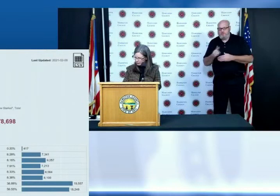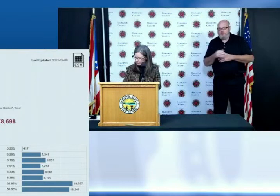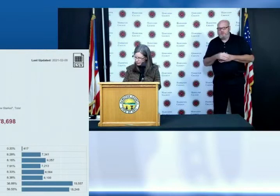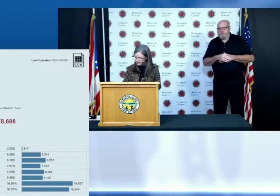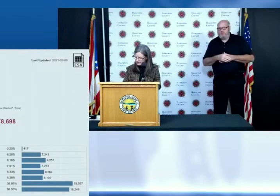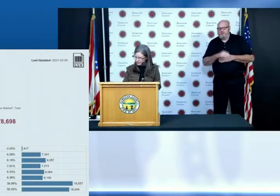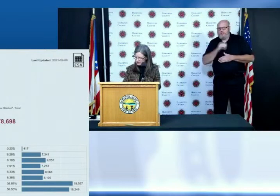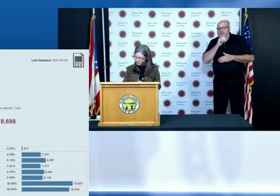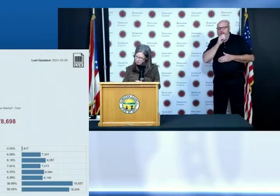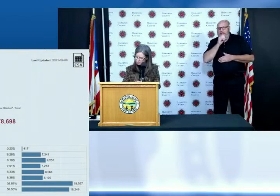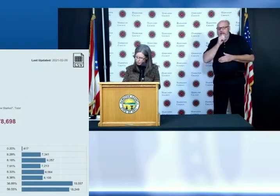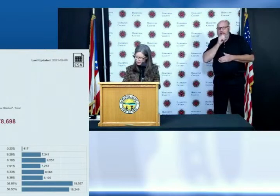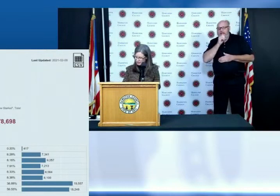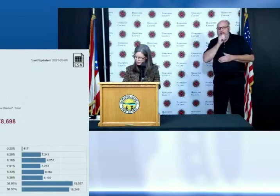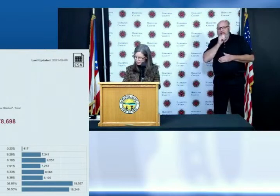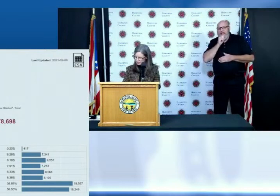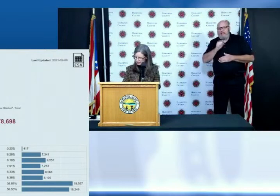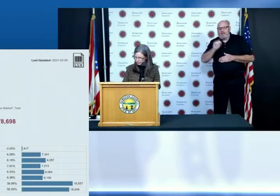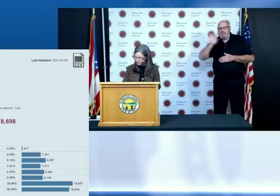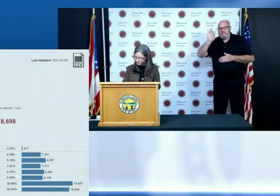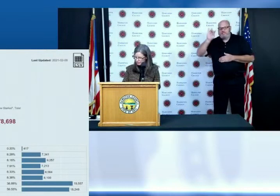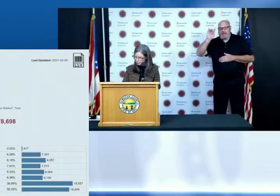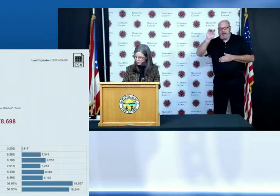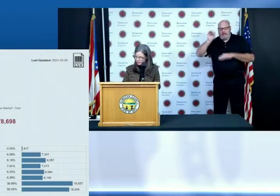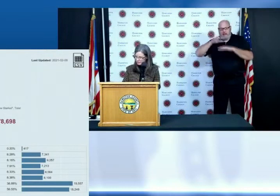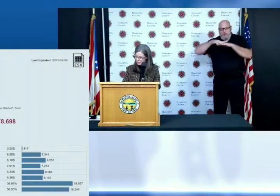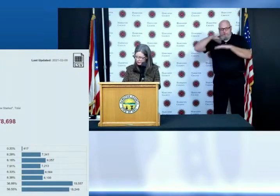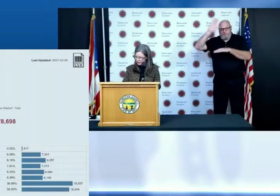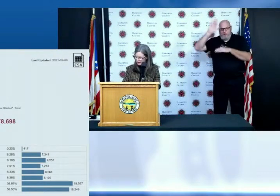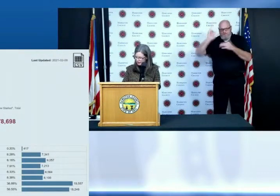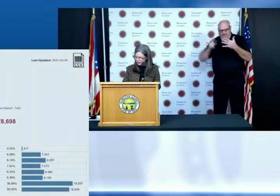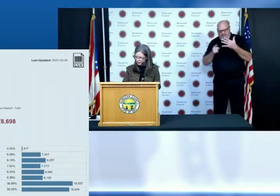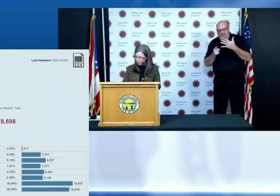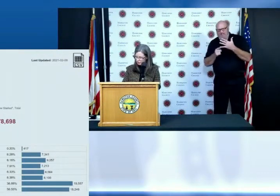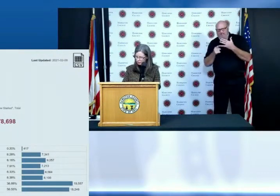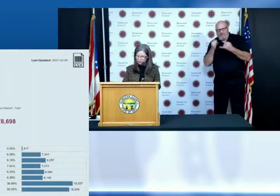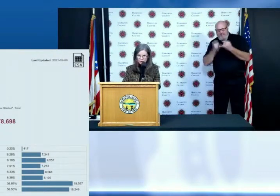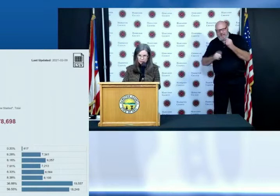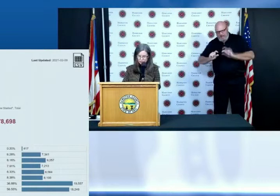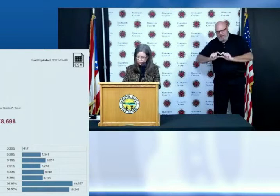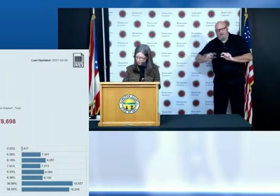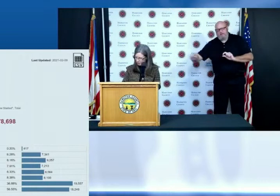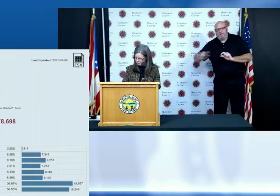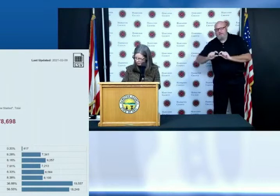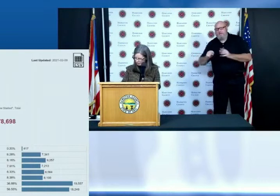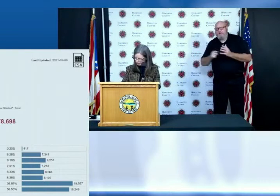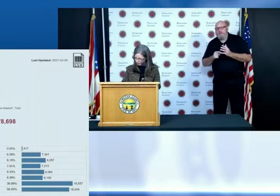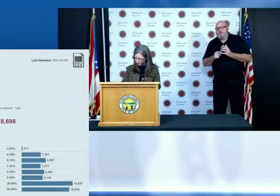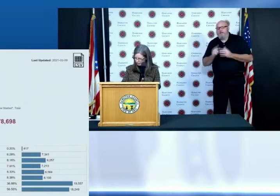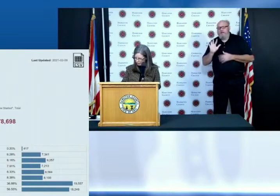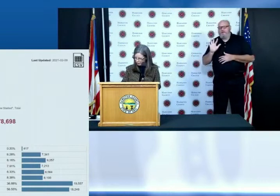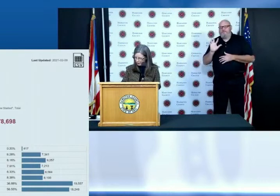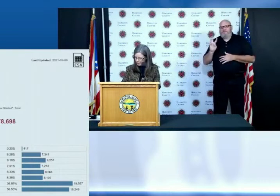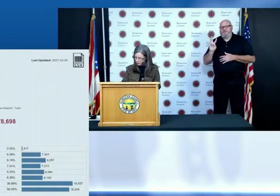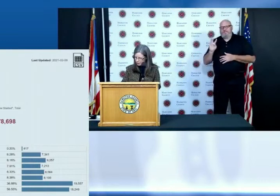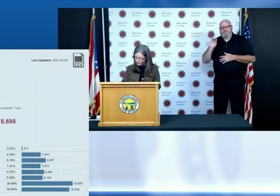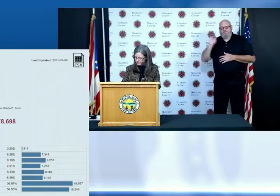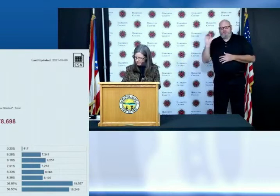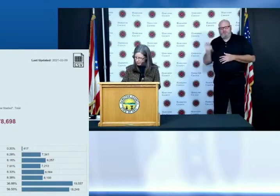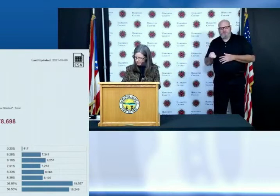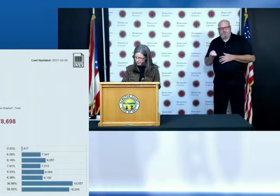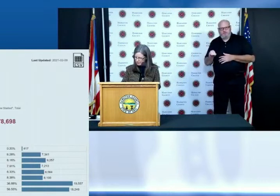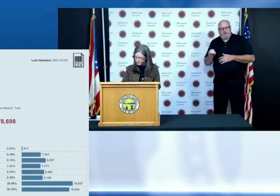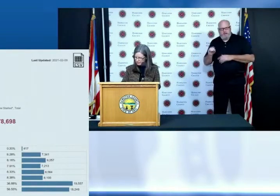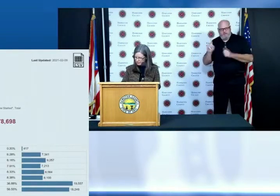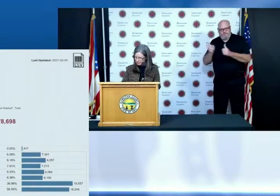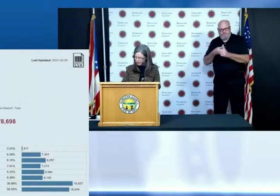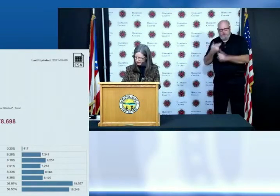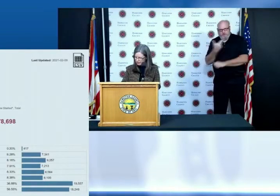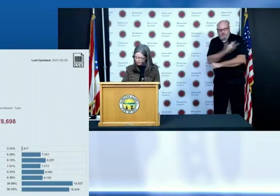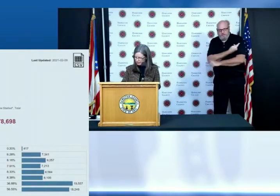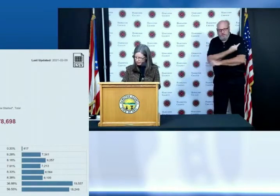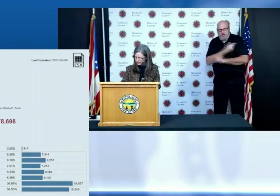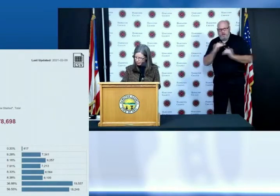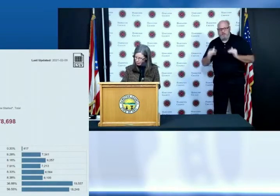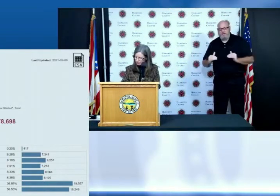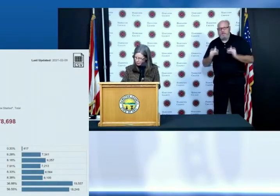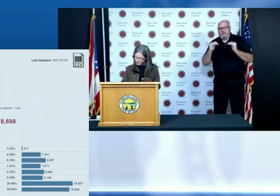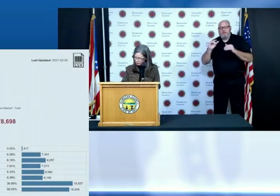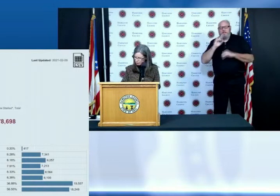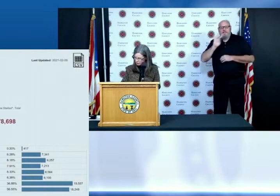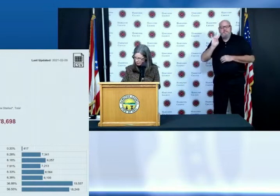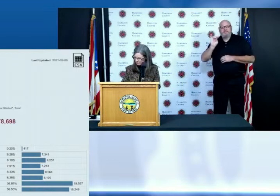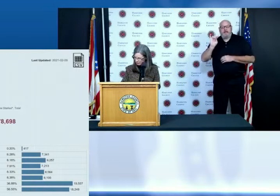56 percent like 57 percent have gotten their first shot in the age range 70 to 79 about 37 percent